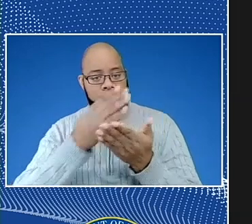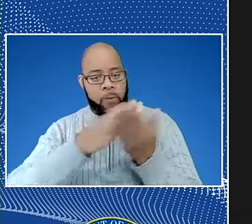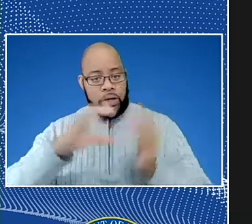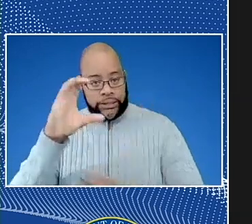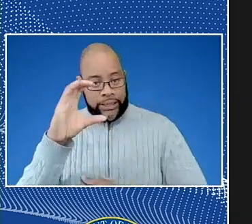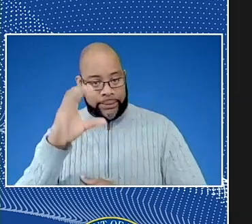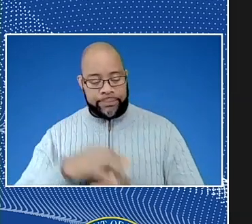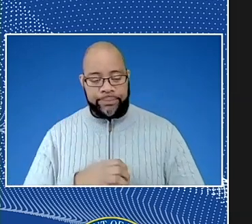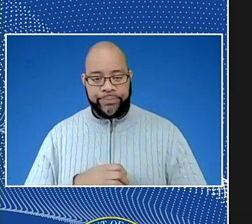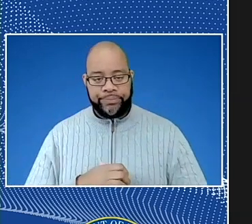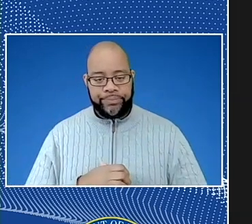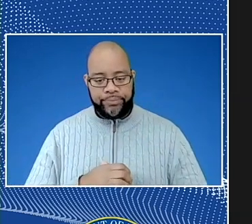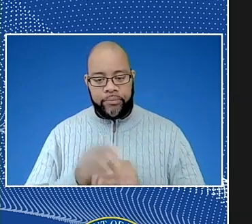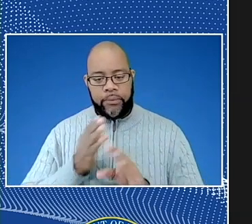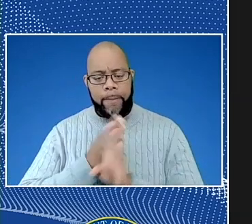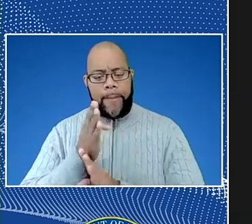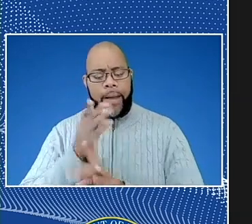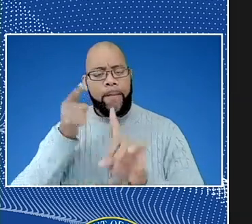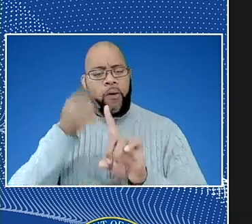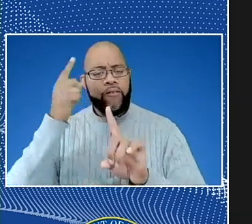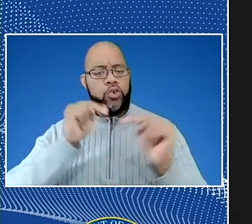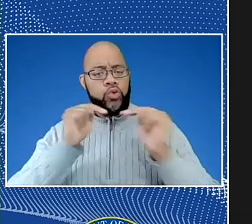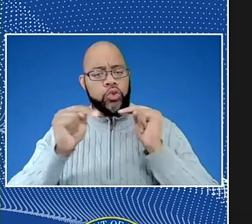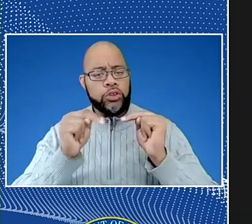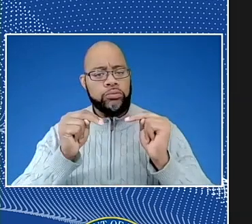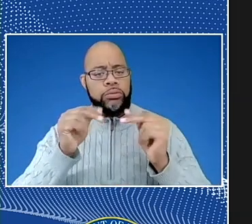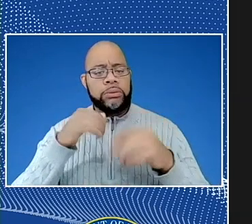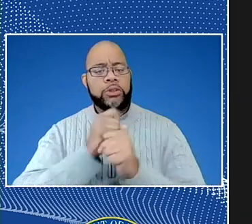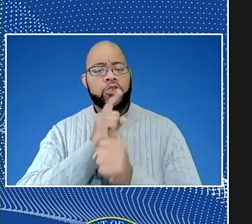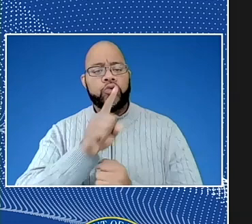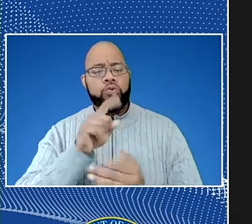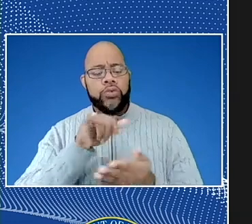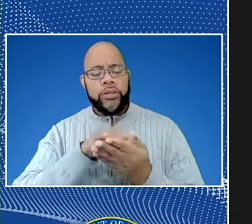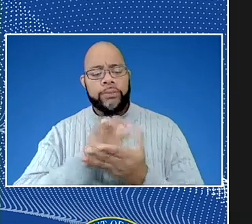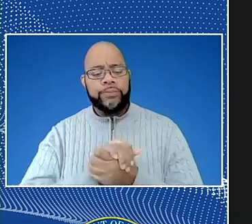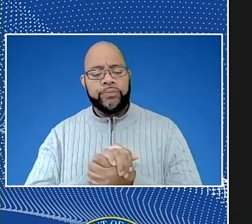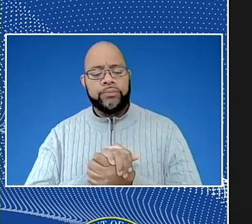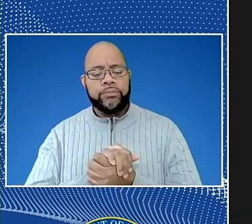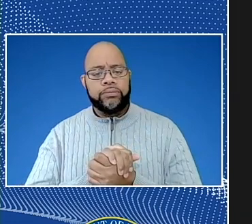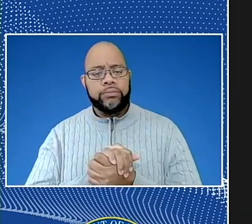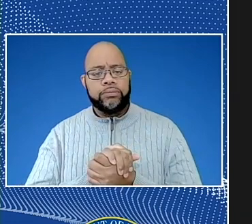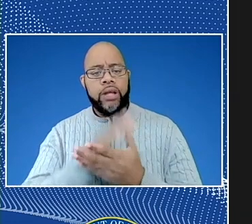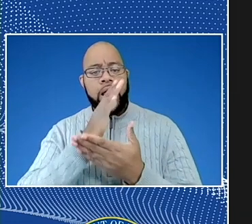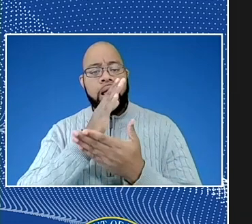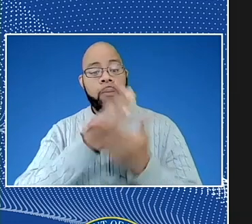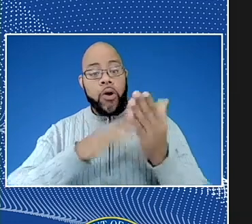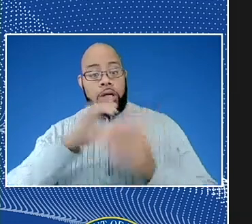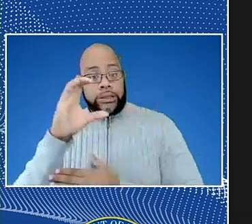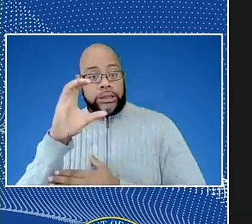The main point for the negotiators were ensuring that as part C is being designed